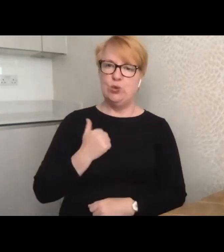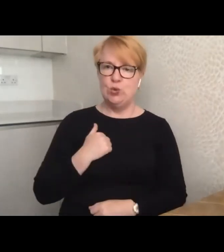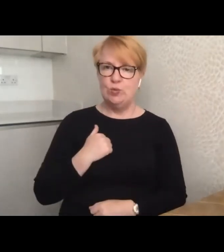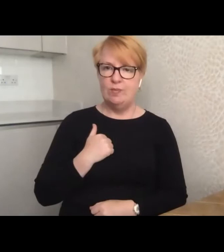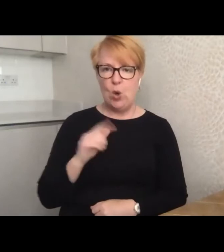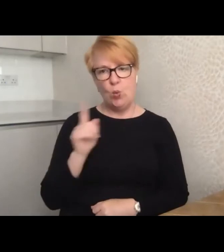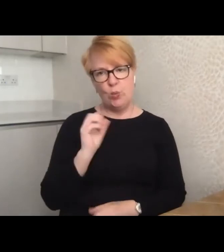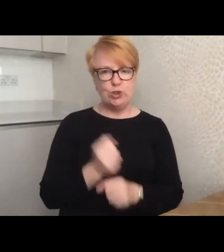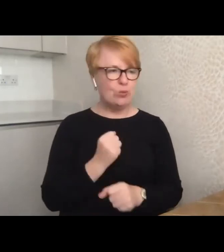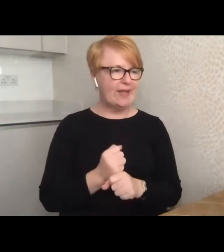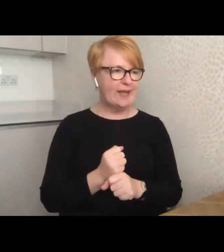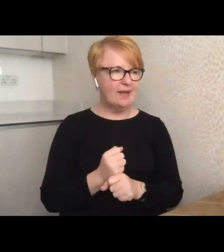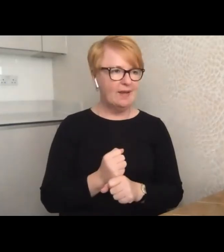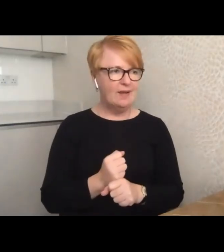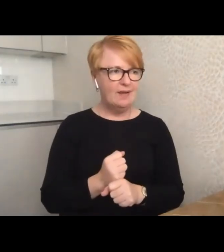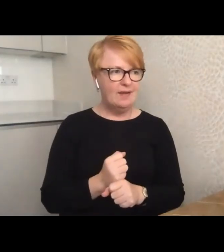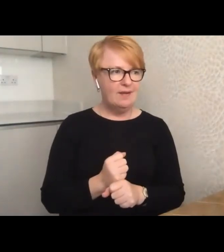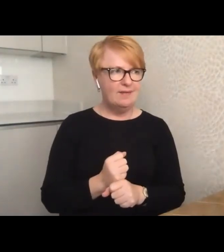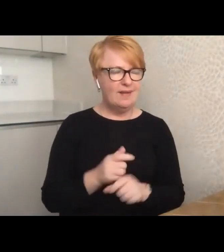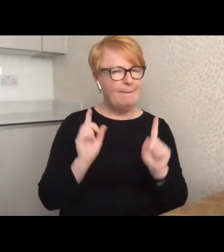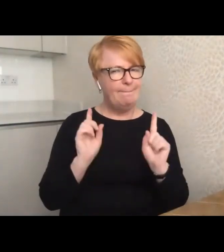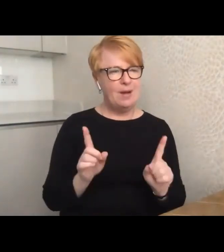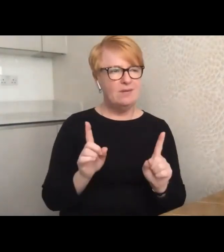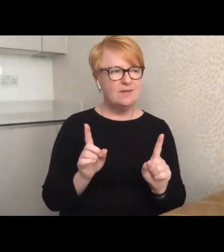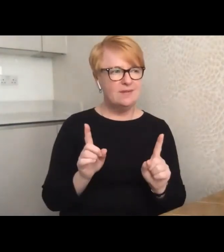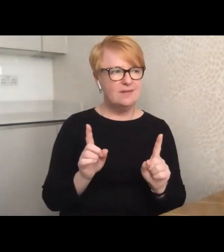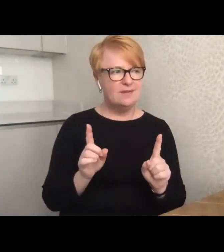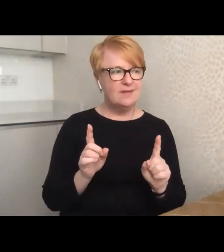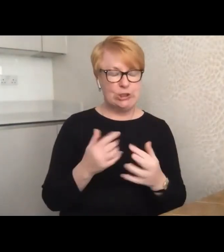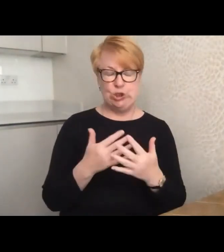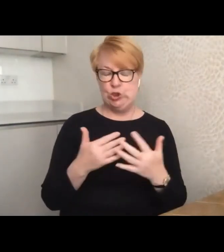And of course, you know, we really, you know, there are so many more possibilities,